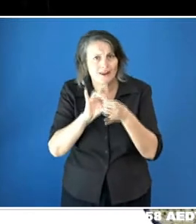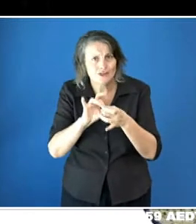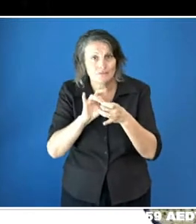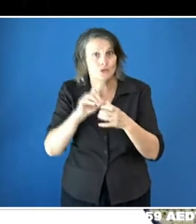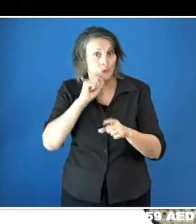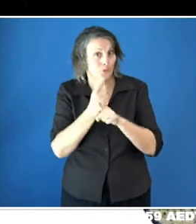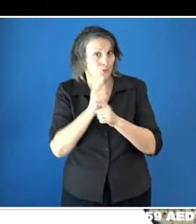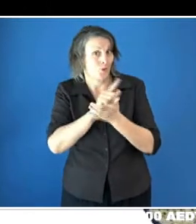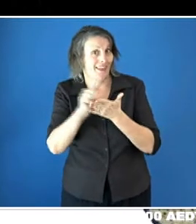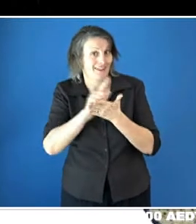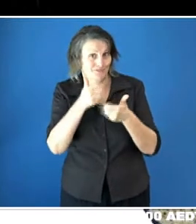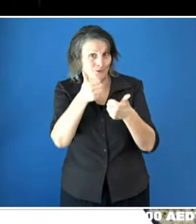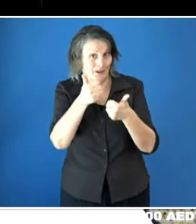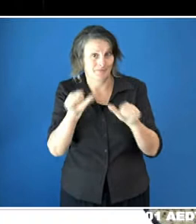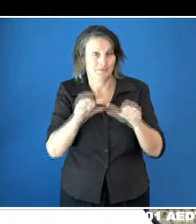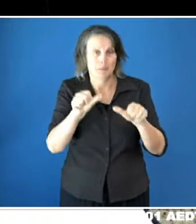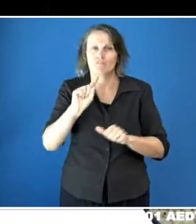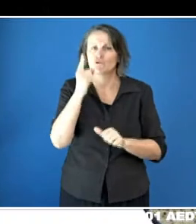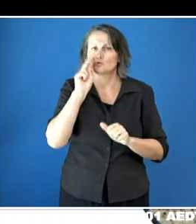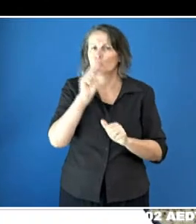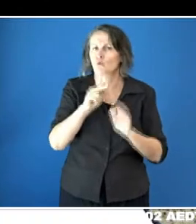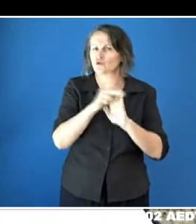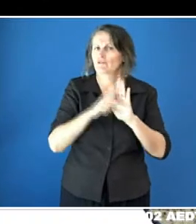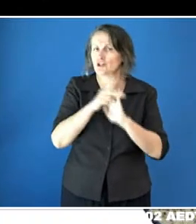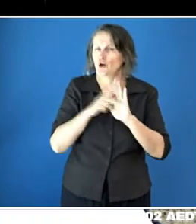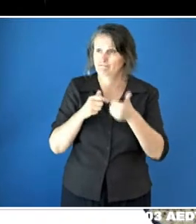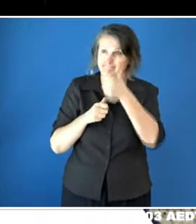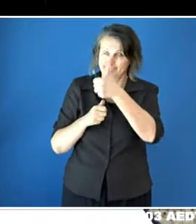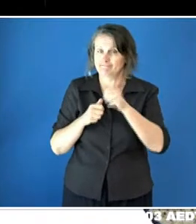Yeah. MS EASTMAN: All right. So let's watch the recording that we did together last year.